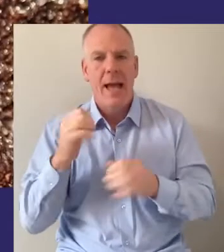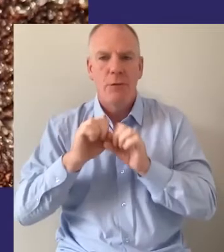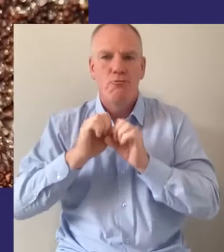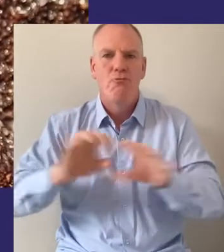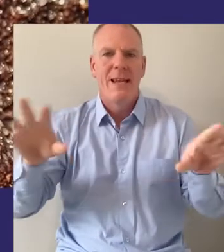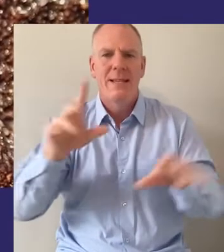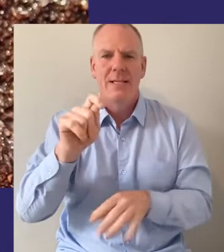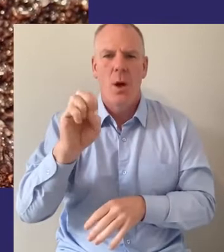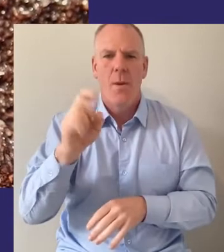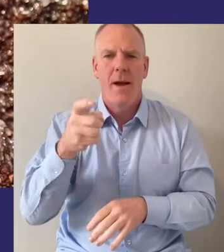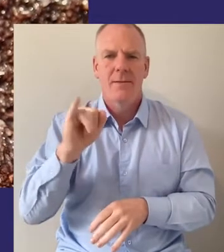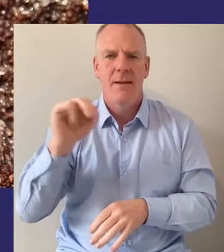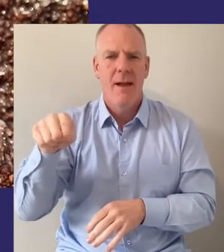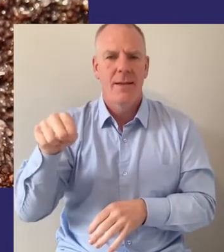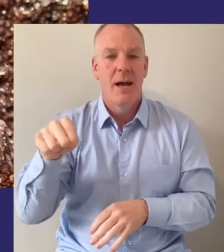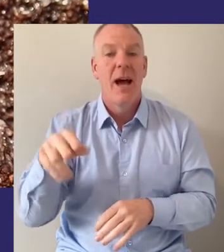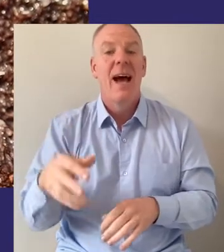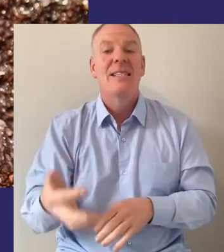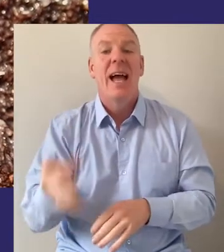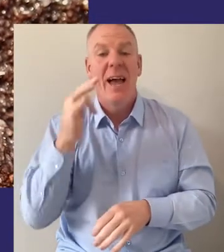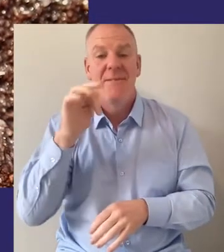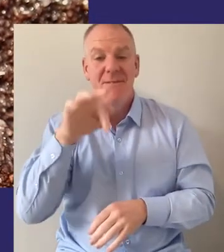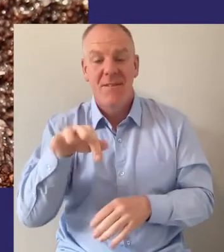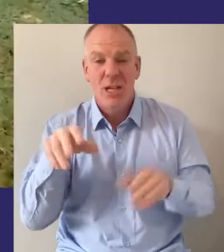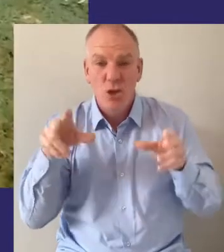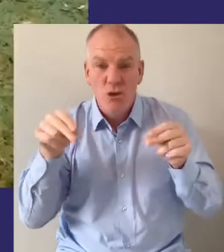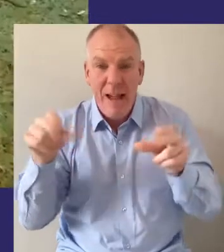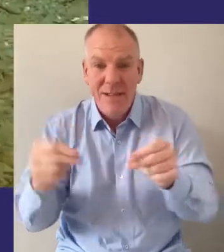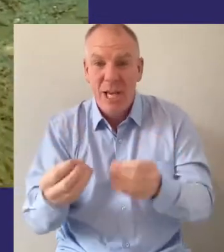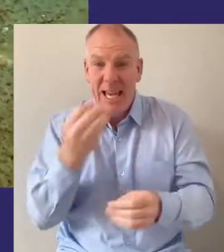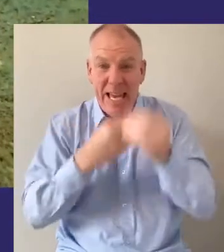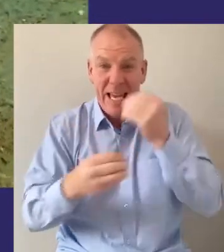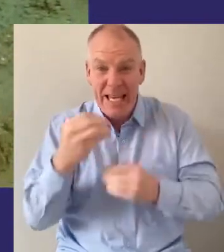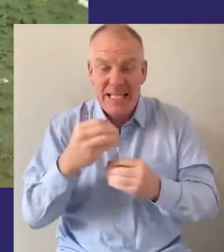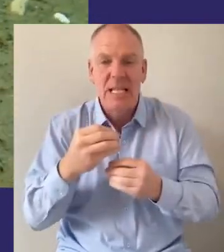into the water. And if shellfish eats these phytoplankton, and we were to eat the shellfish,